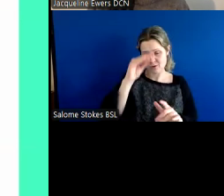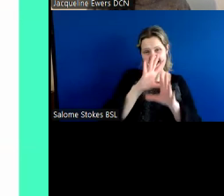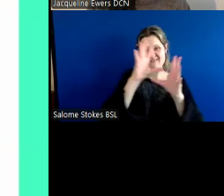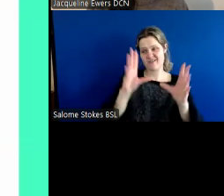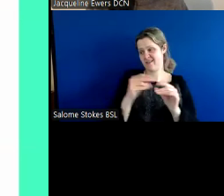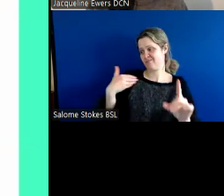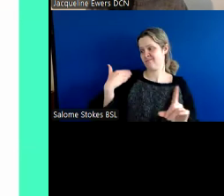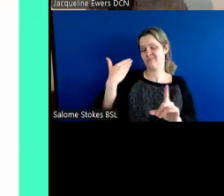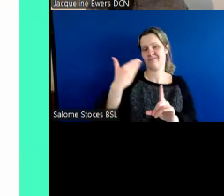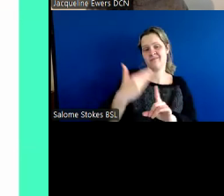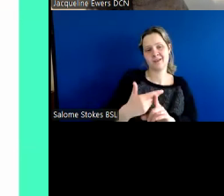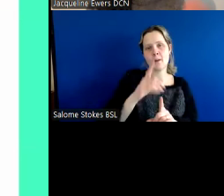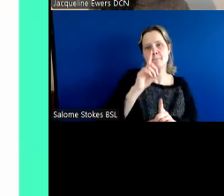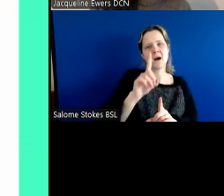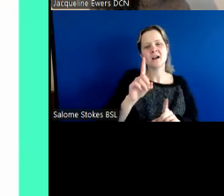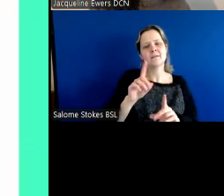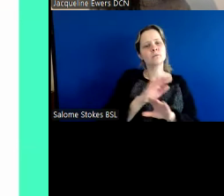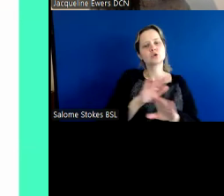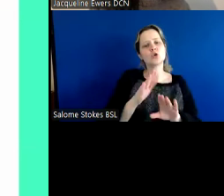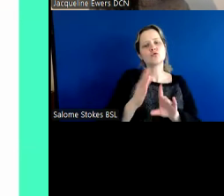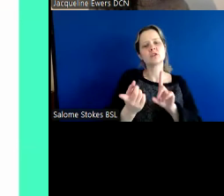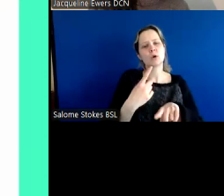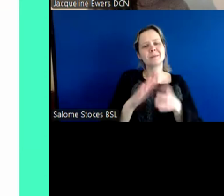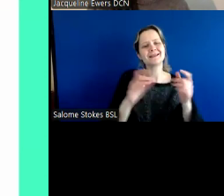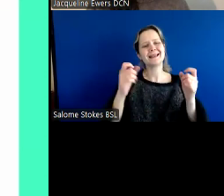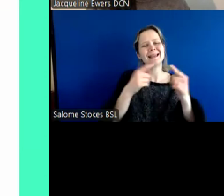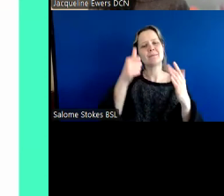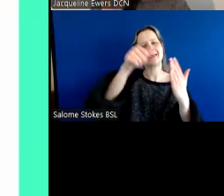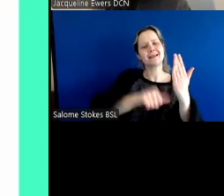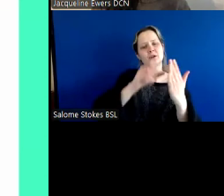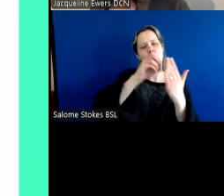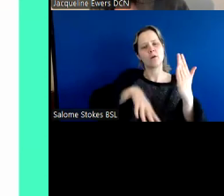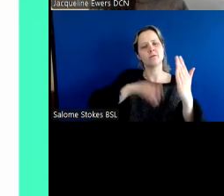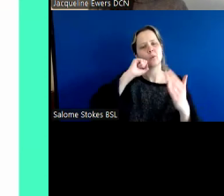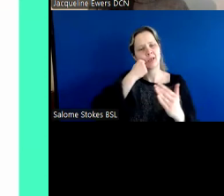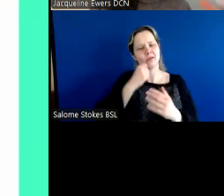but if we don't hear from you, we'll take you off our email list." They give you lots of options.